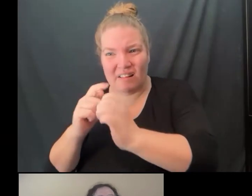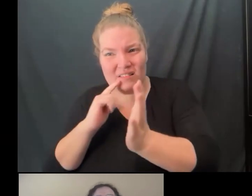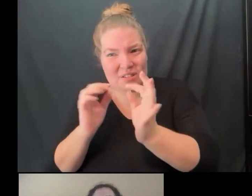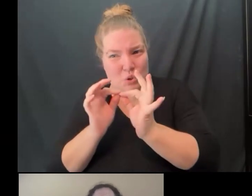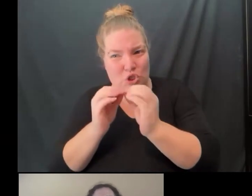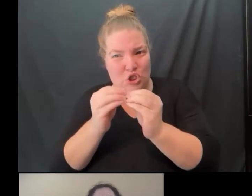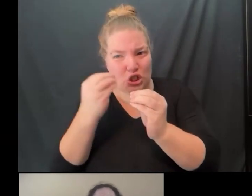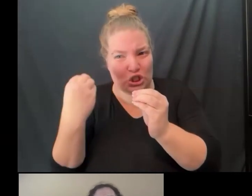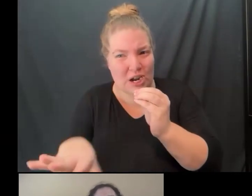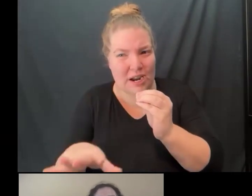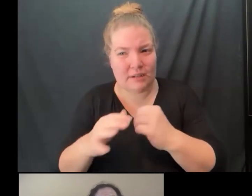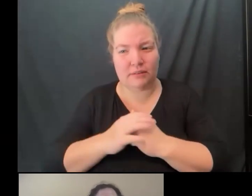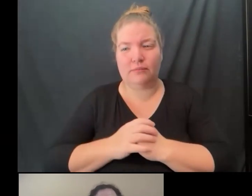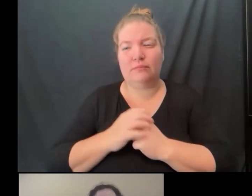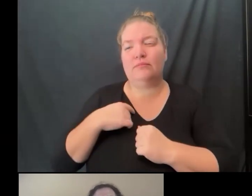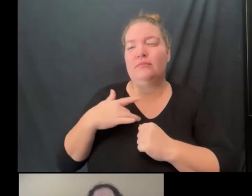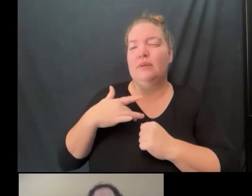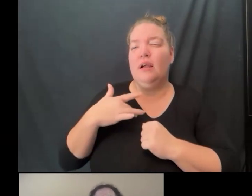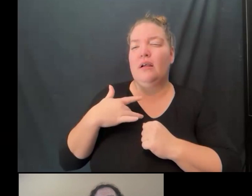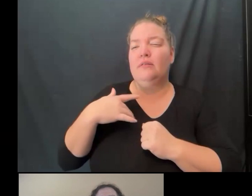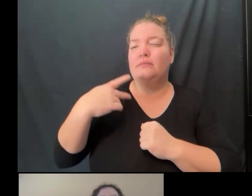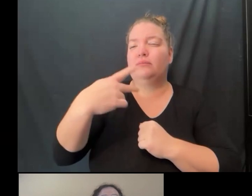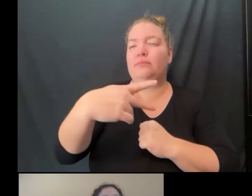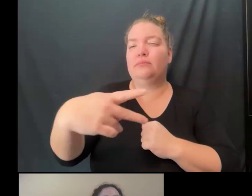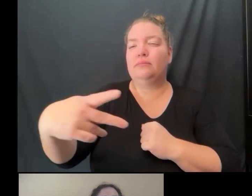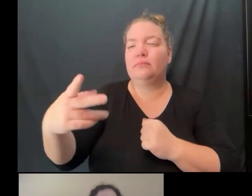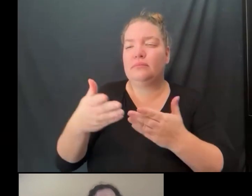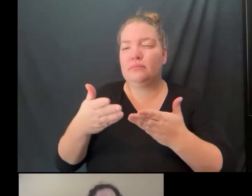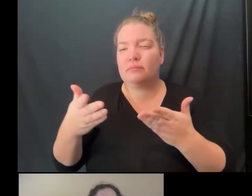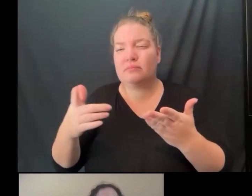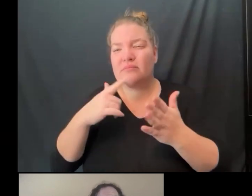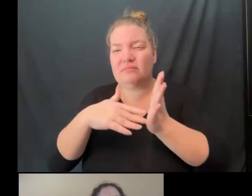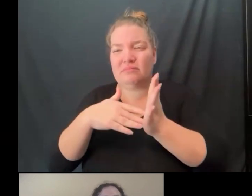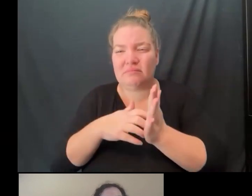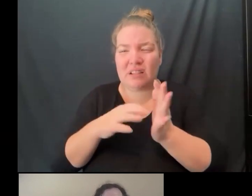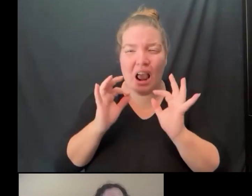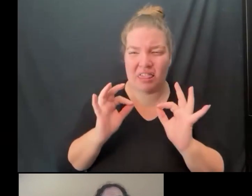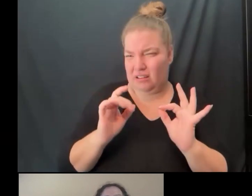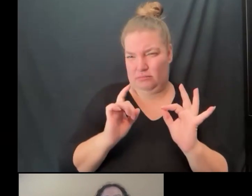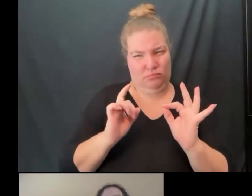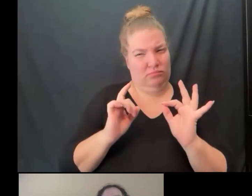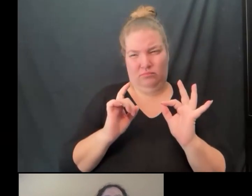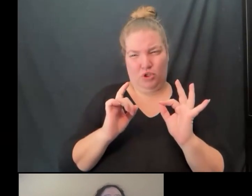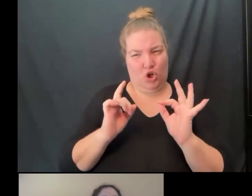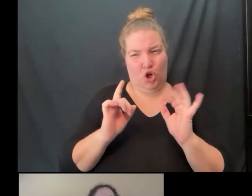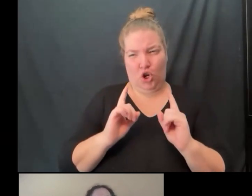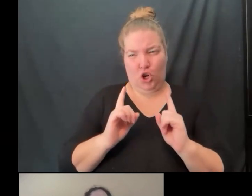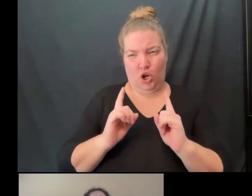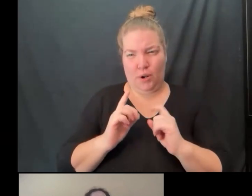Not so. Indeed, that could happen if you don't know the best approach, but I promise that we can show your teams how